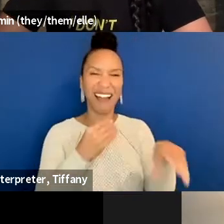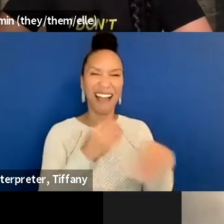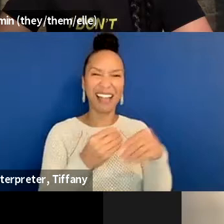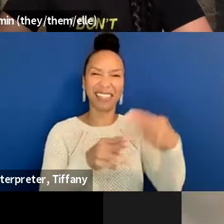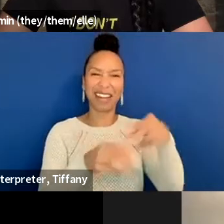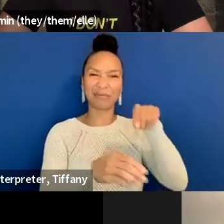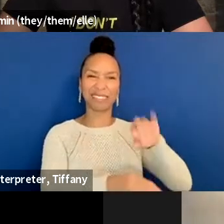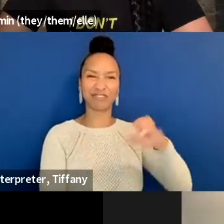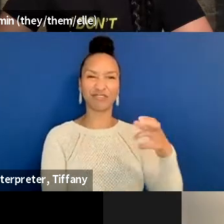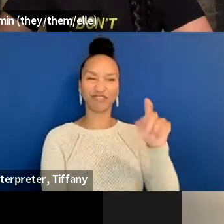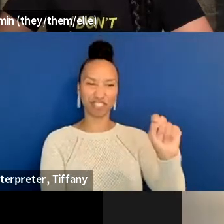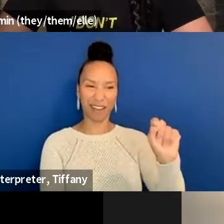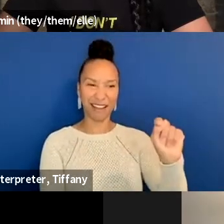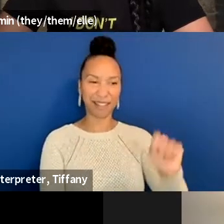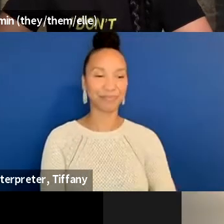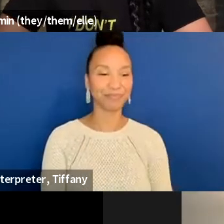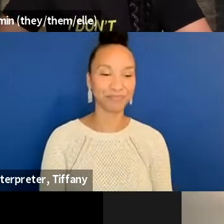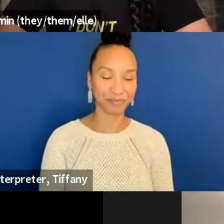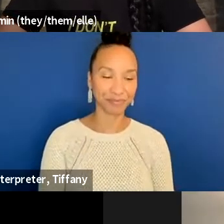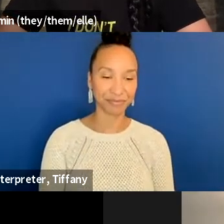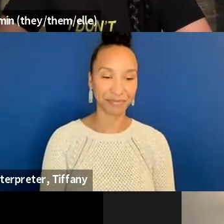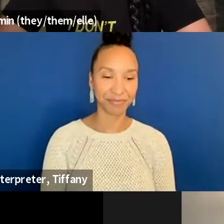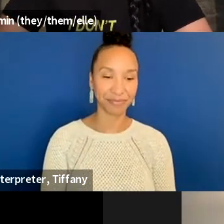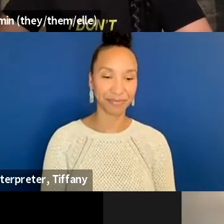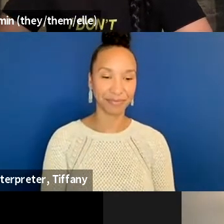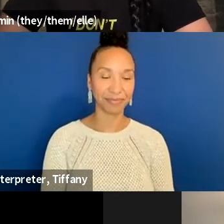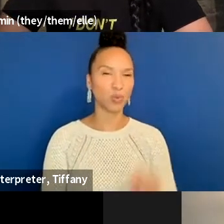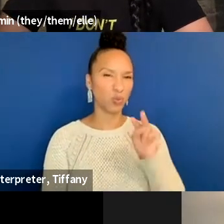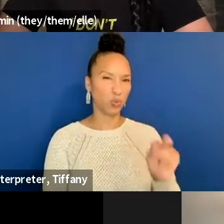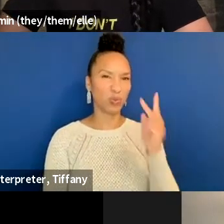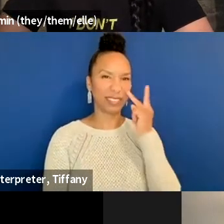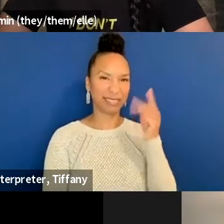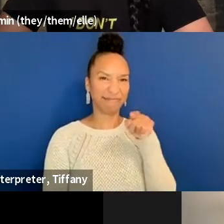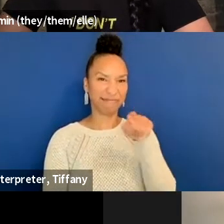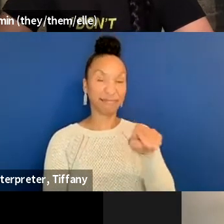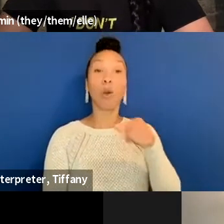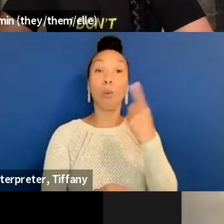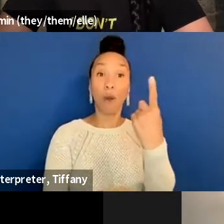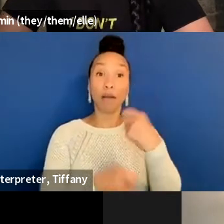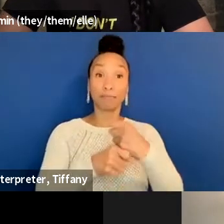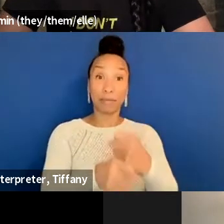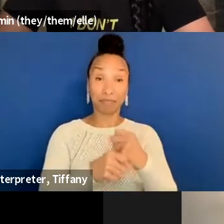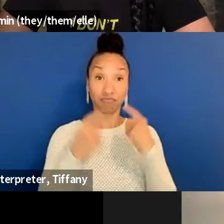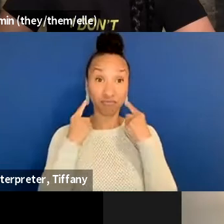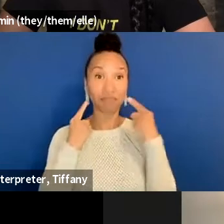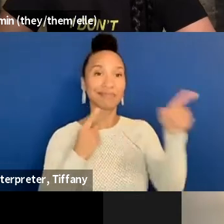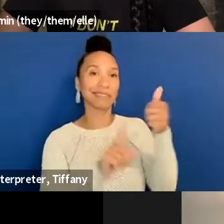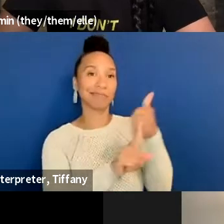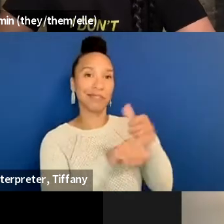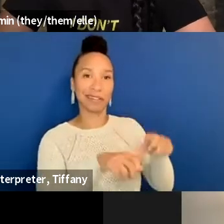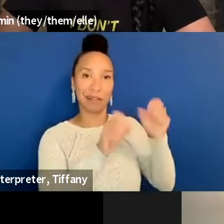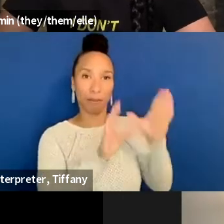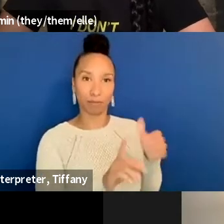Benjamin (they/them/elle): And I want to take time to acknowledge that I am an uninvited settler on traditional lands of the muncie klonopin.